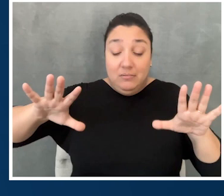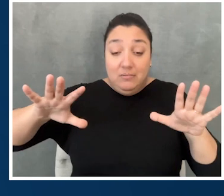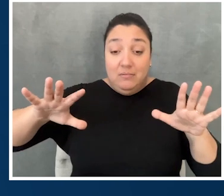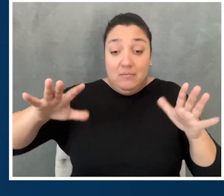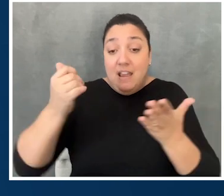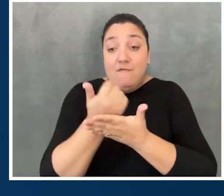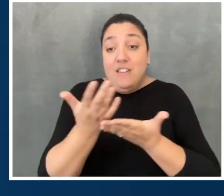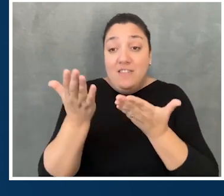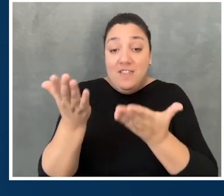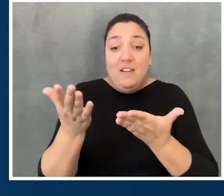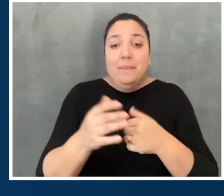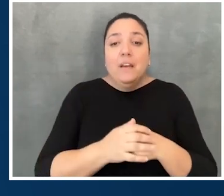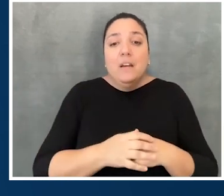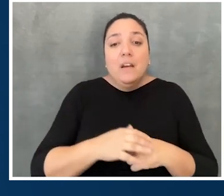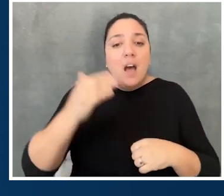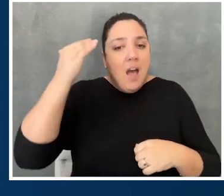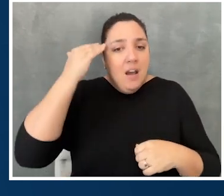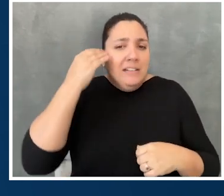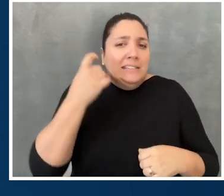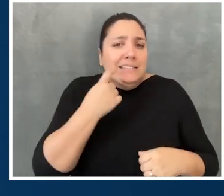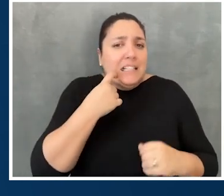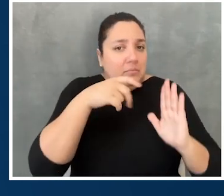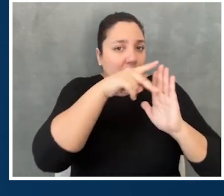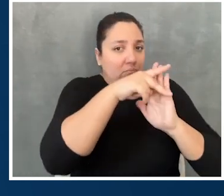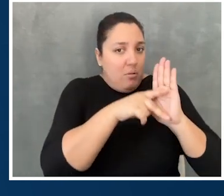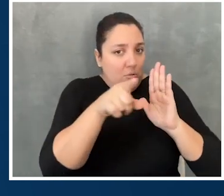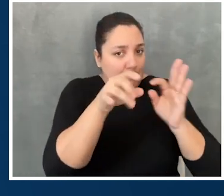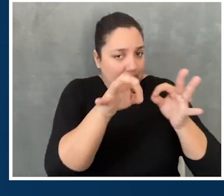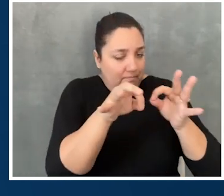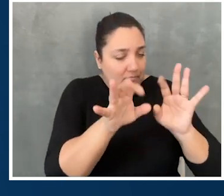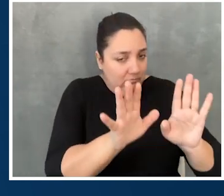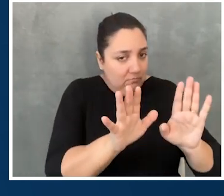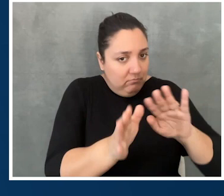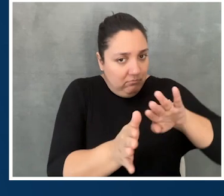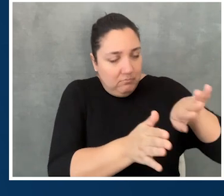So I know we just talked about the protocol, but talk a little bit about